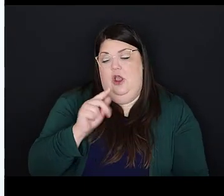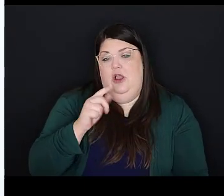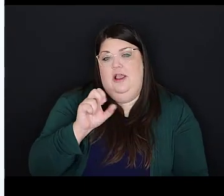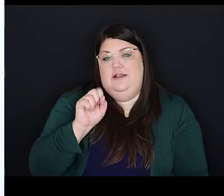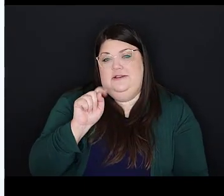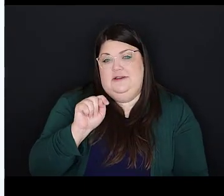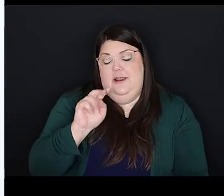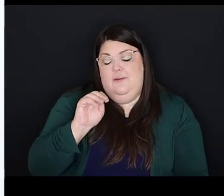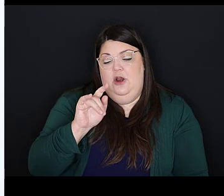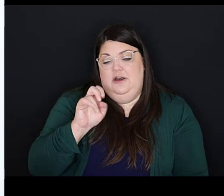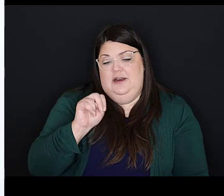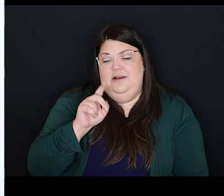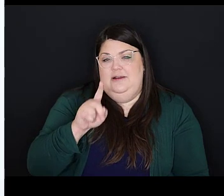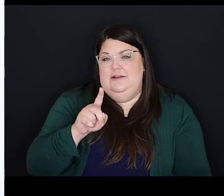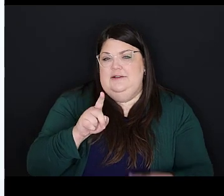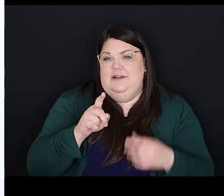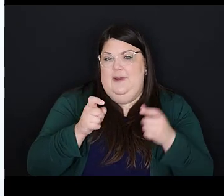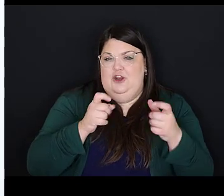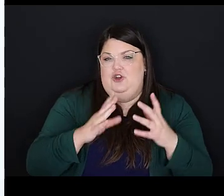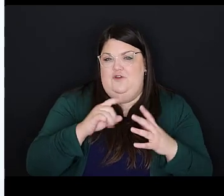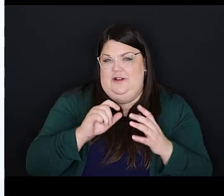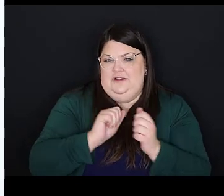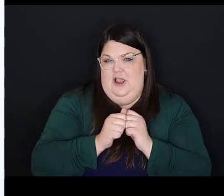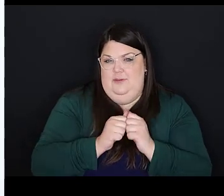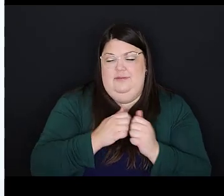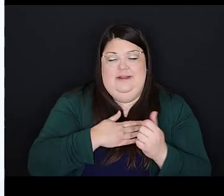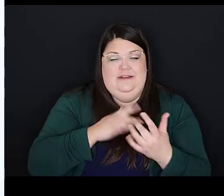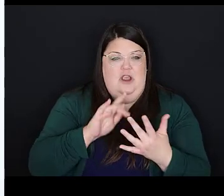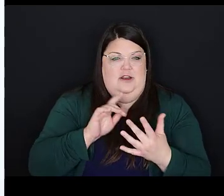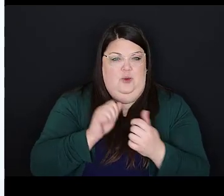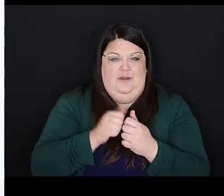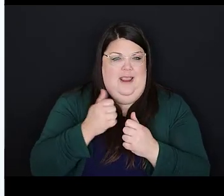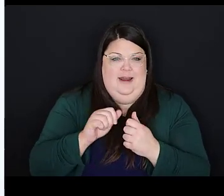manager for this grant competition. Please contact him with any questions.